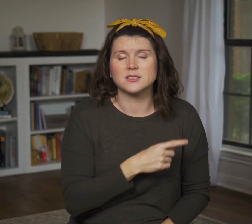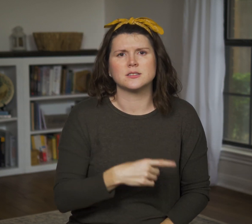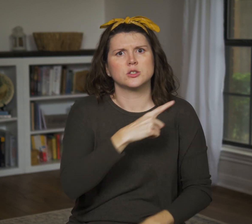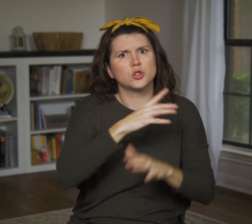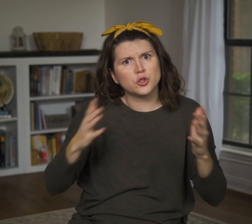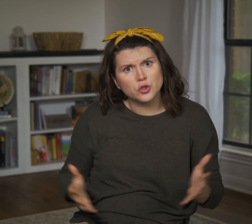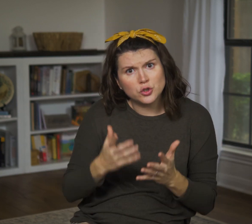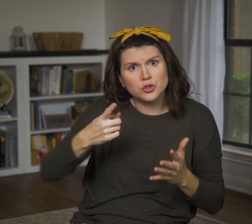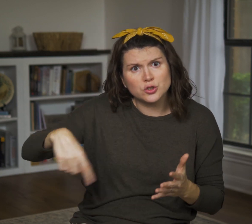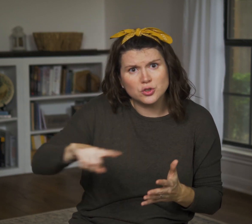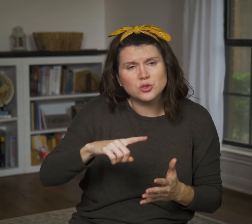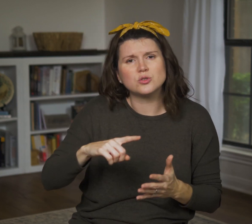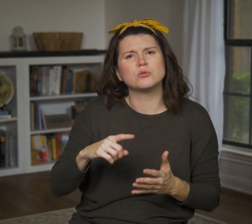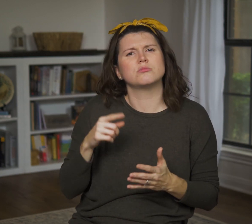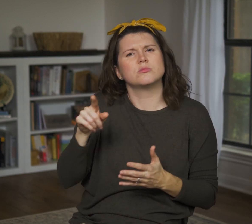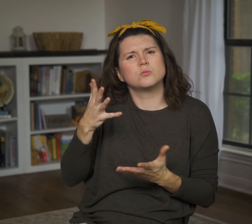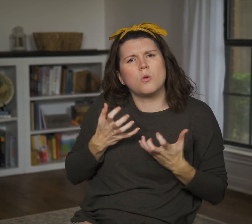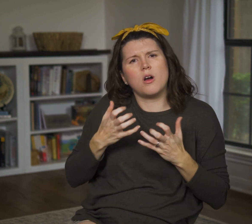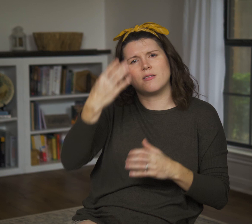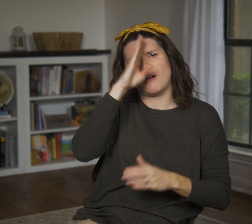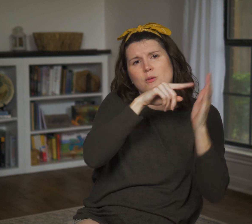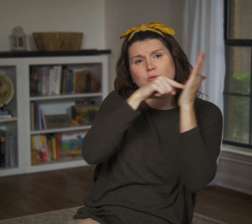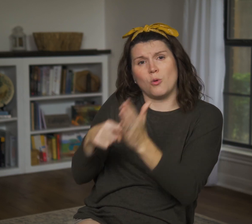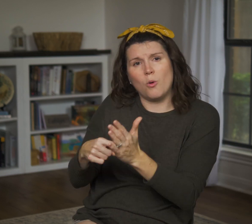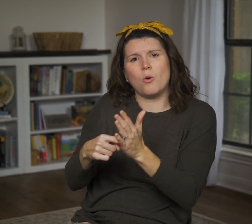He encourages them to do what God has shown them